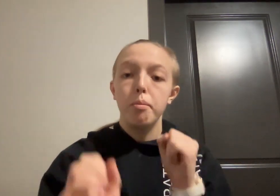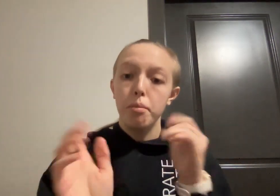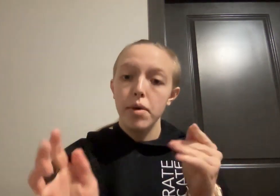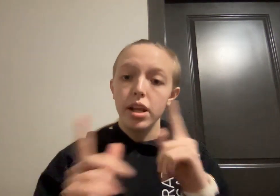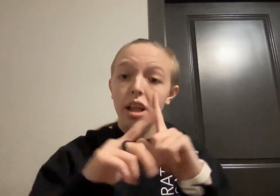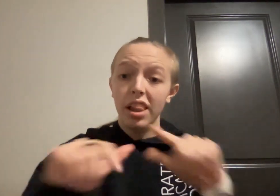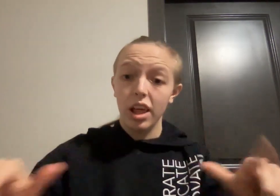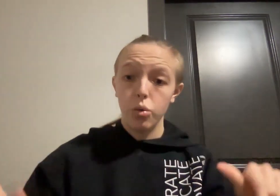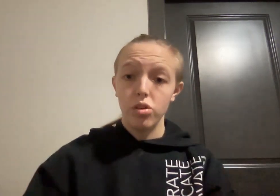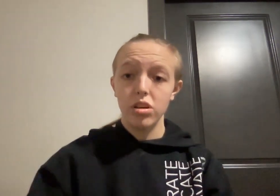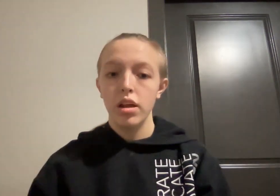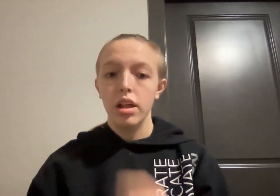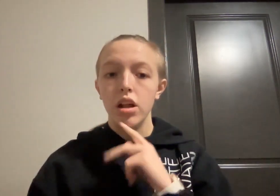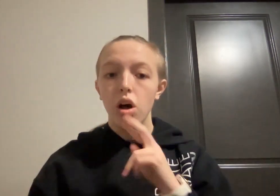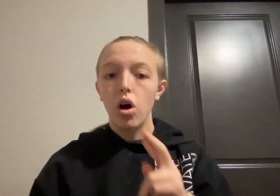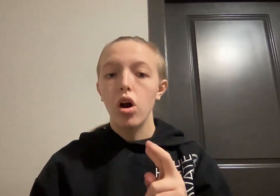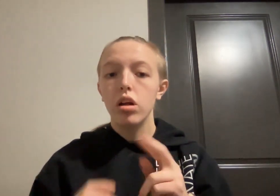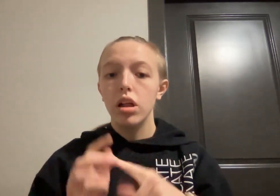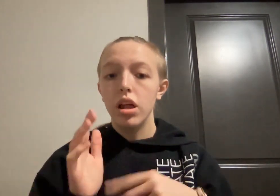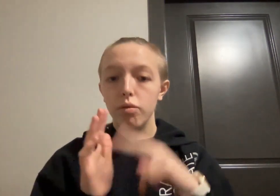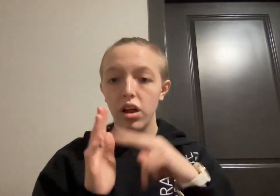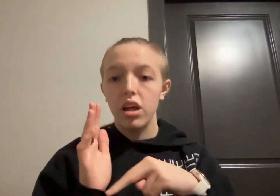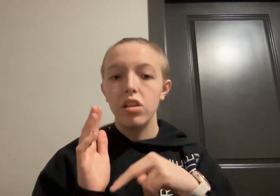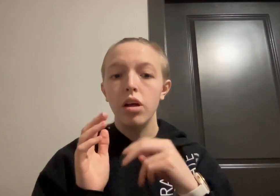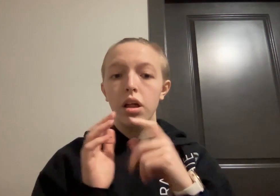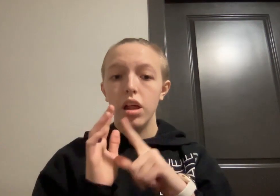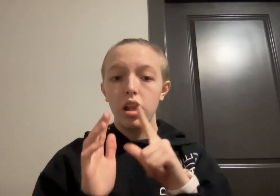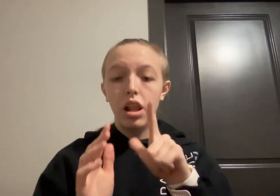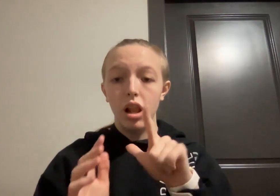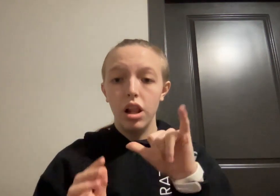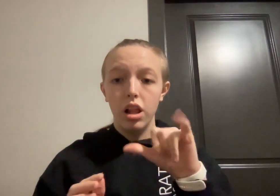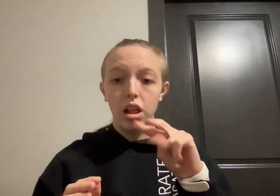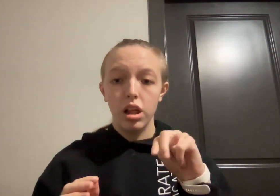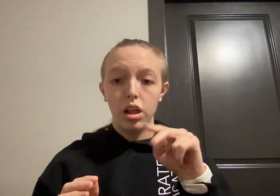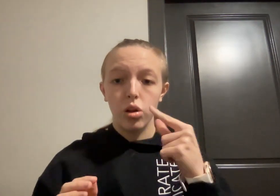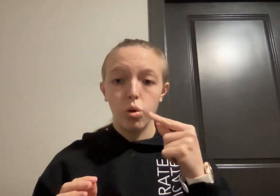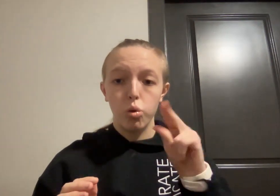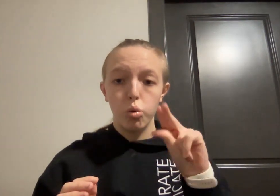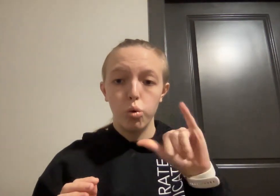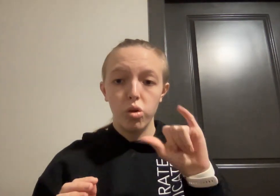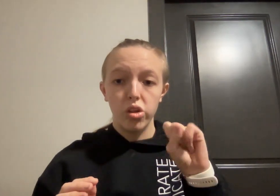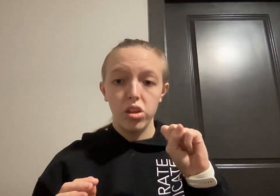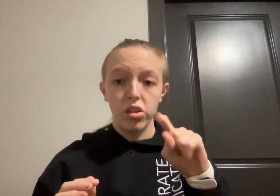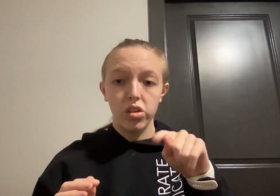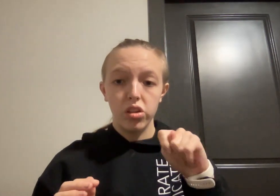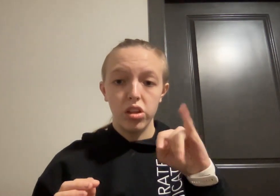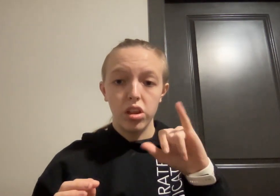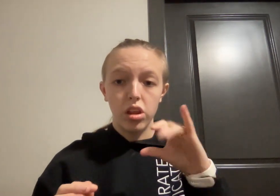that are analyzed in linguistics,